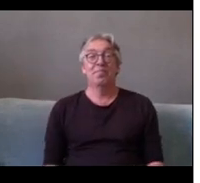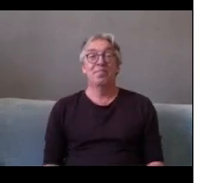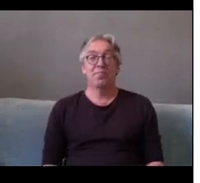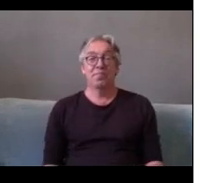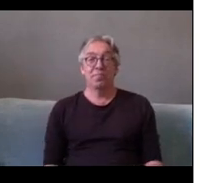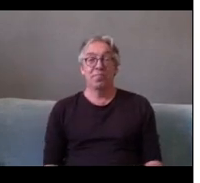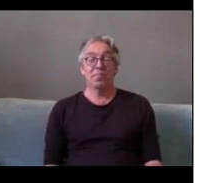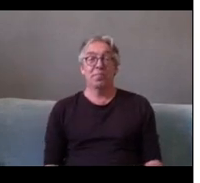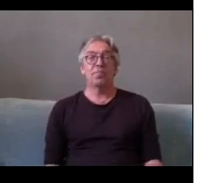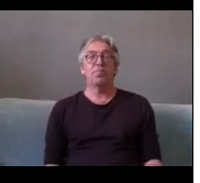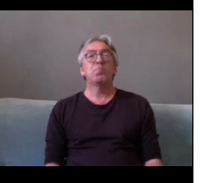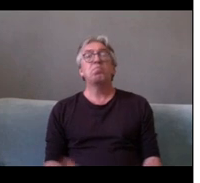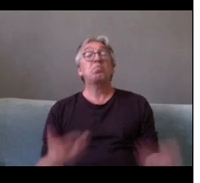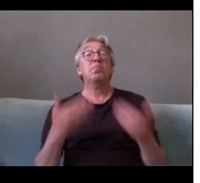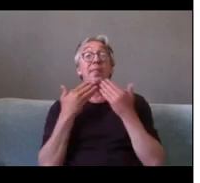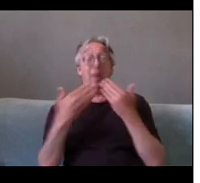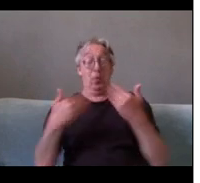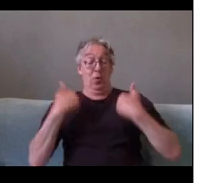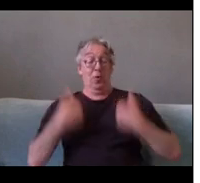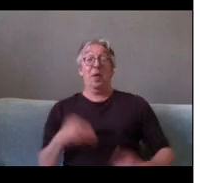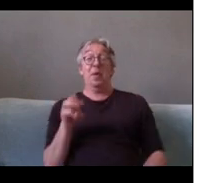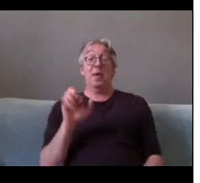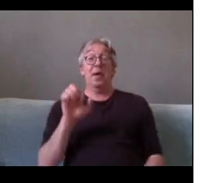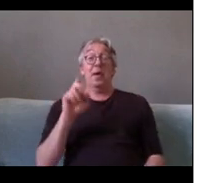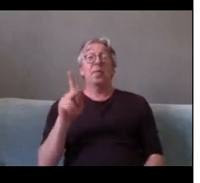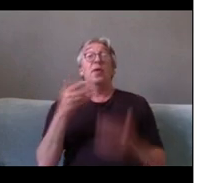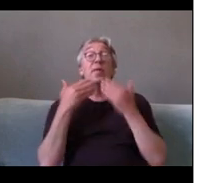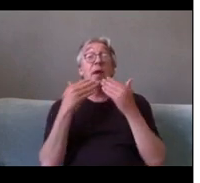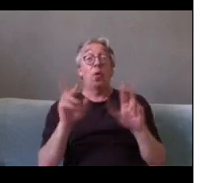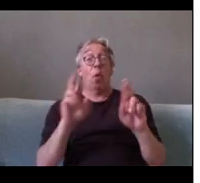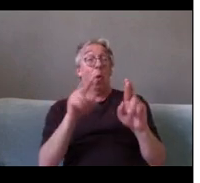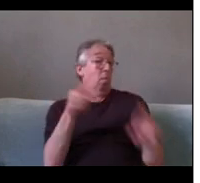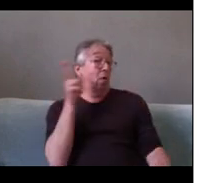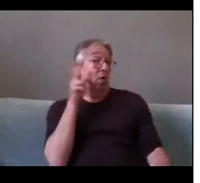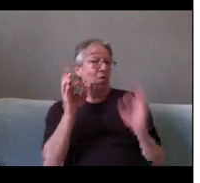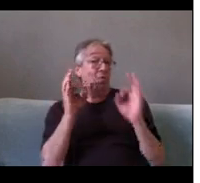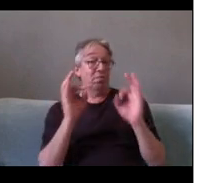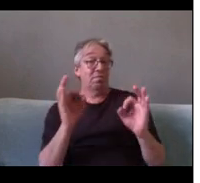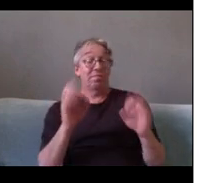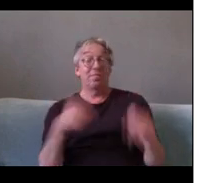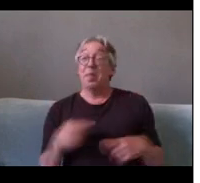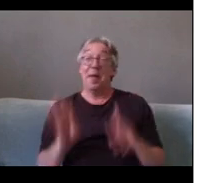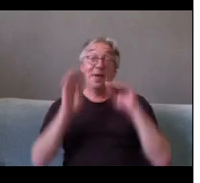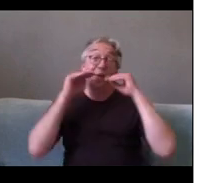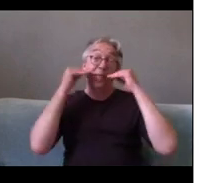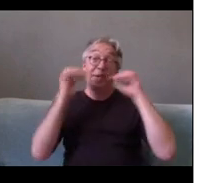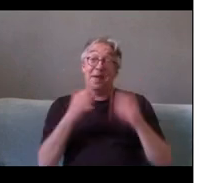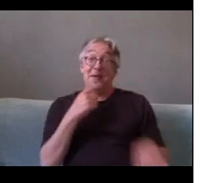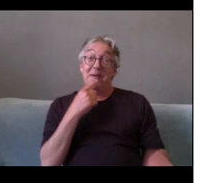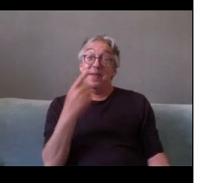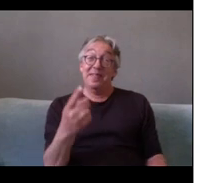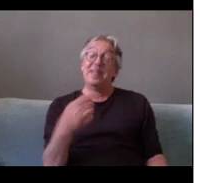Thank you. I hope that everyone can hear me. I'm happy to say a few words of introduction today